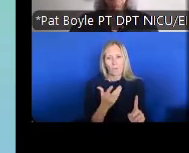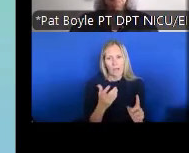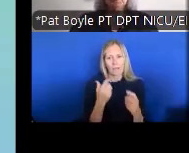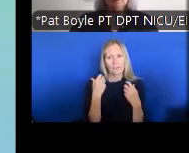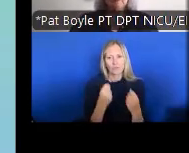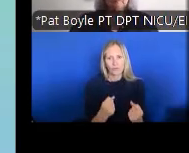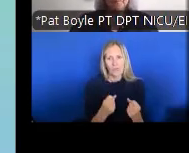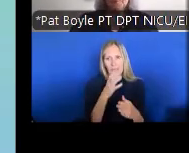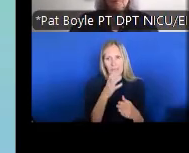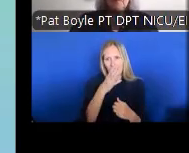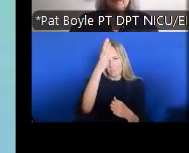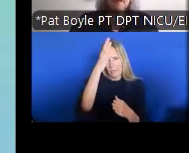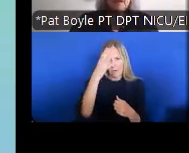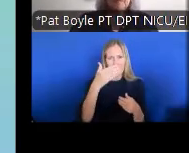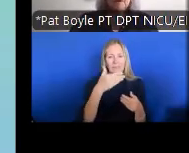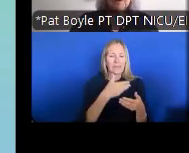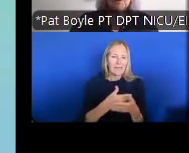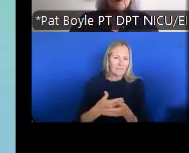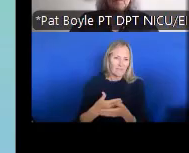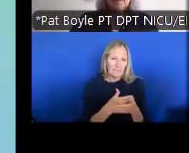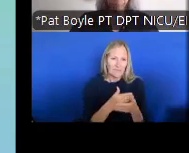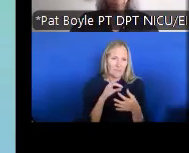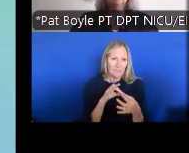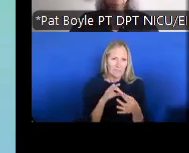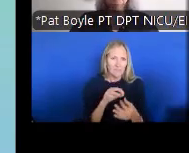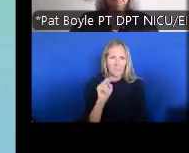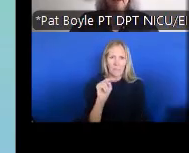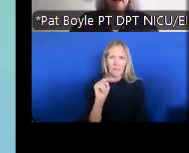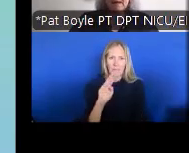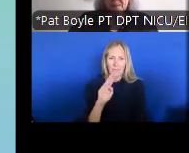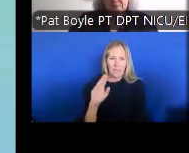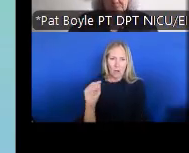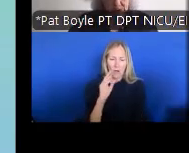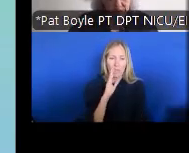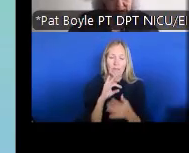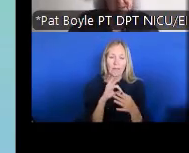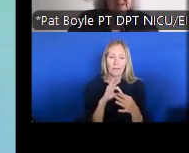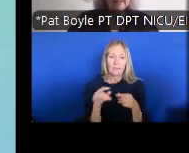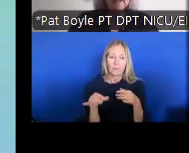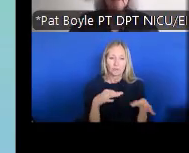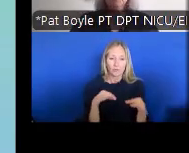relationship. The NBO describes the infant's capacities in such